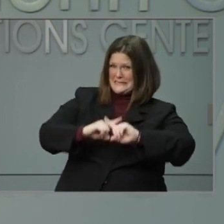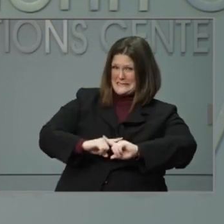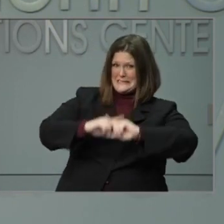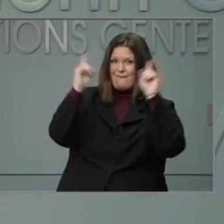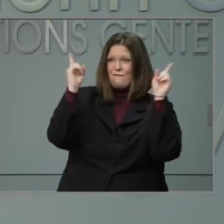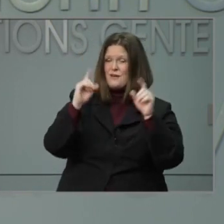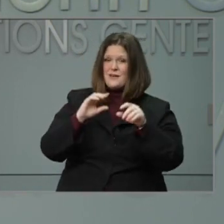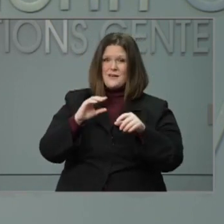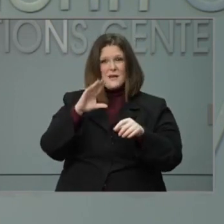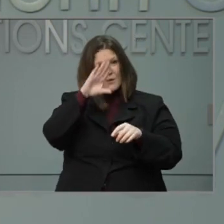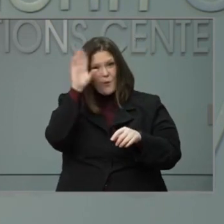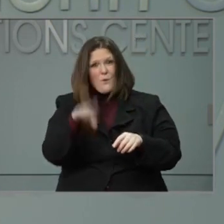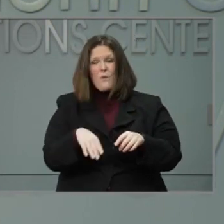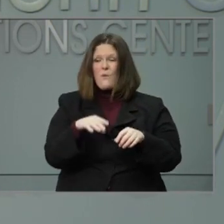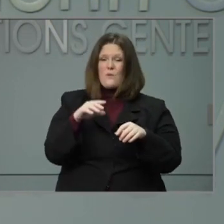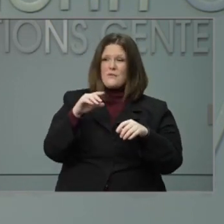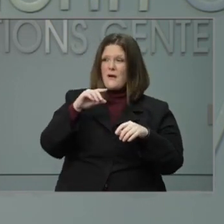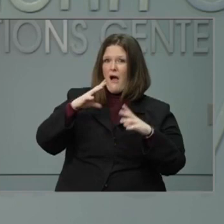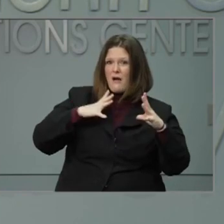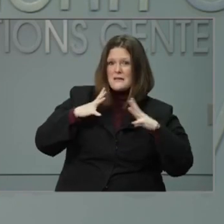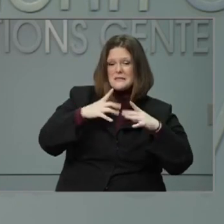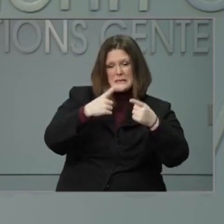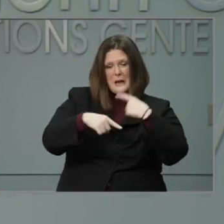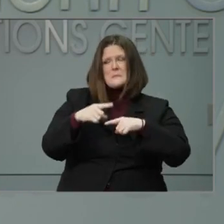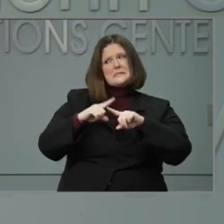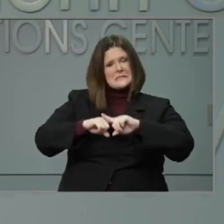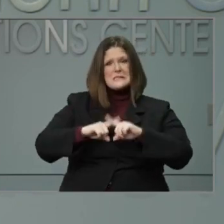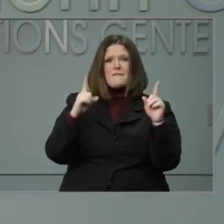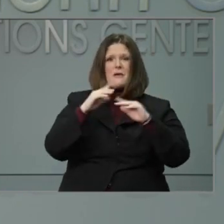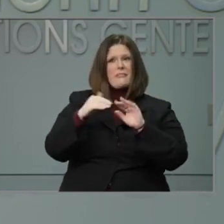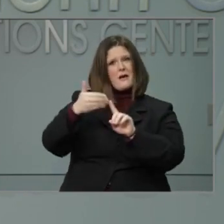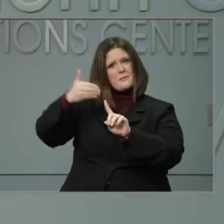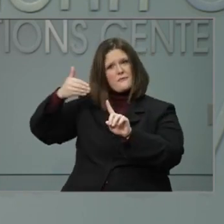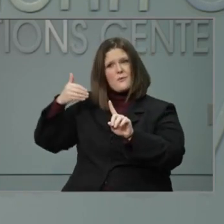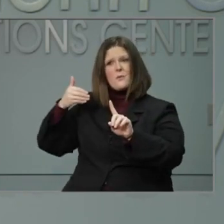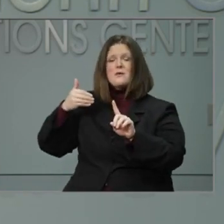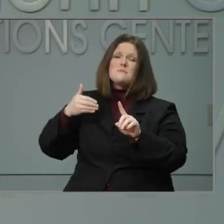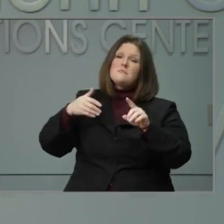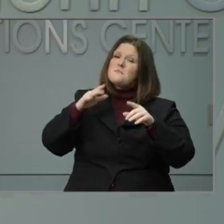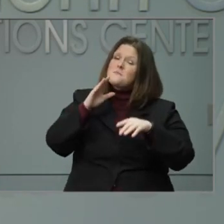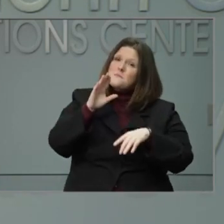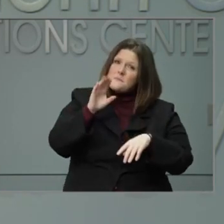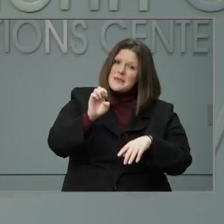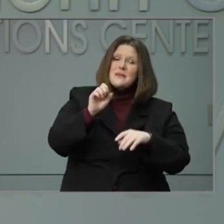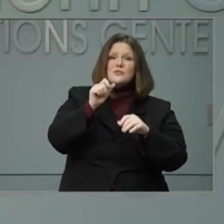CHANGES TO LONG-STANDING HOLIDAY TRADITIONS FOR MANY OF US, TAKE COMFORT IN THE FACT THAT THERE IS LIGHT AT THE END OF THE